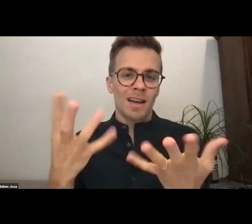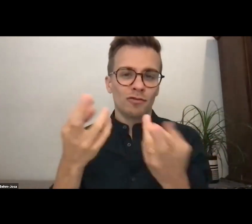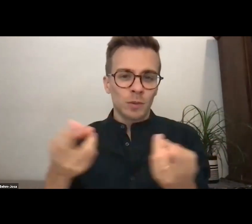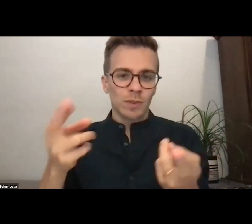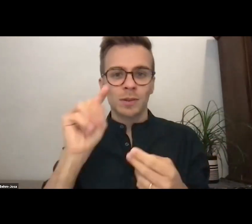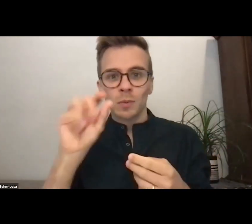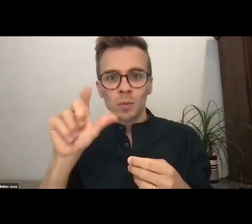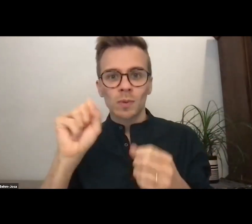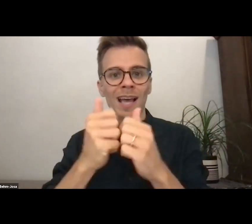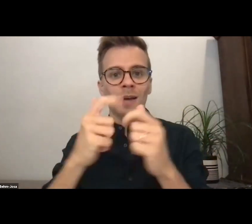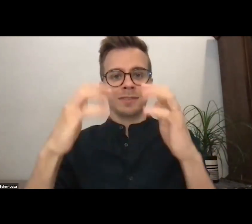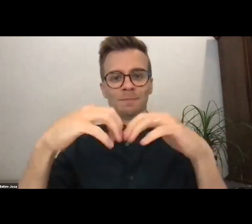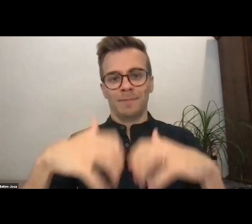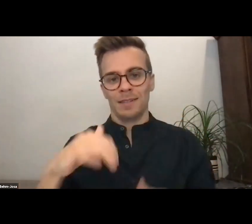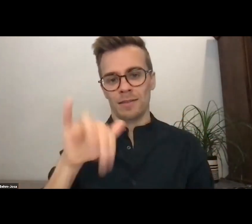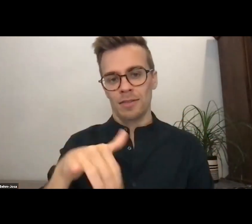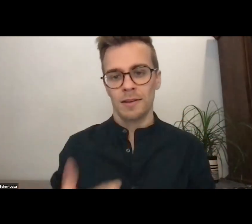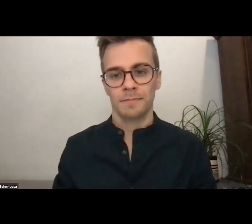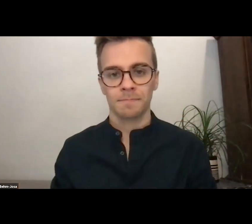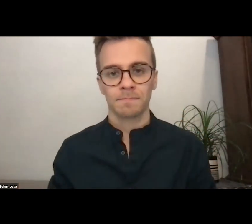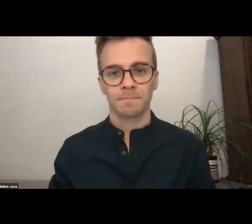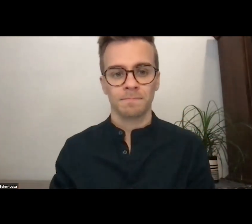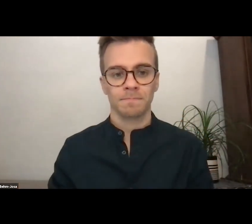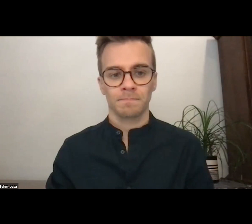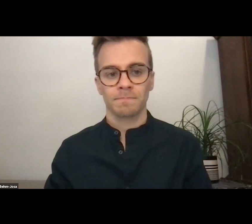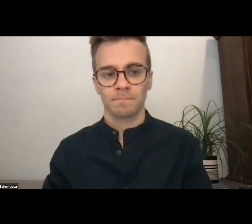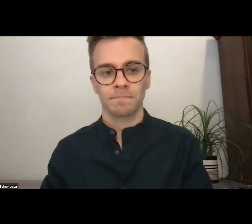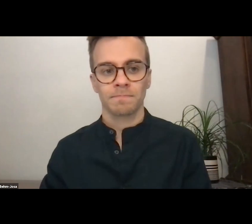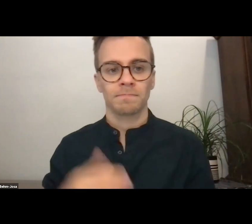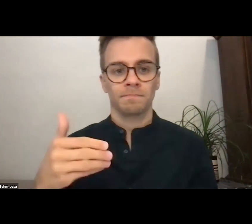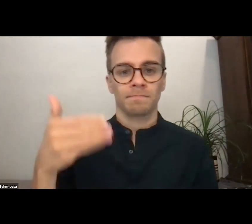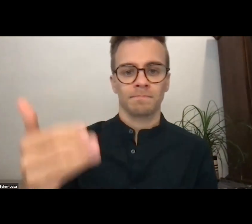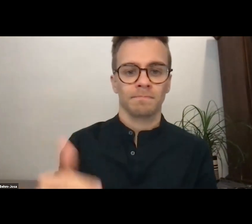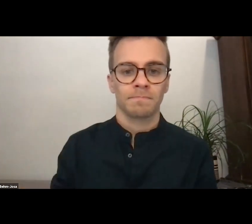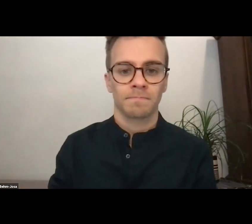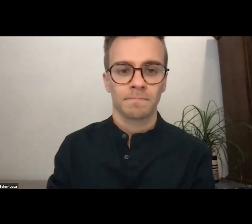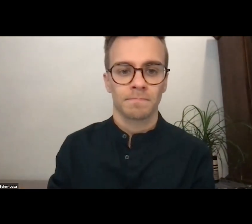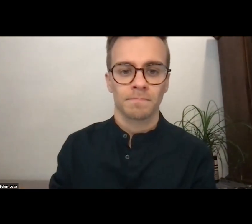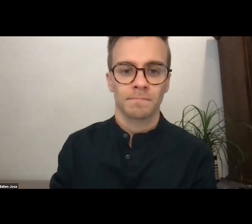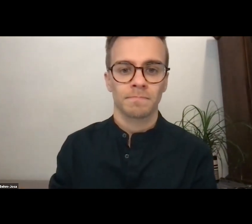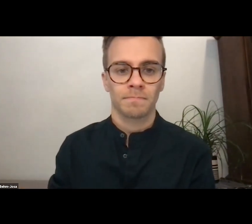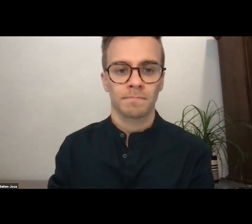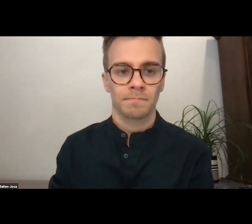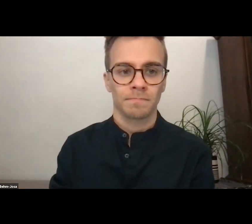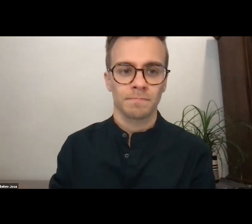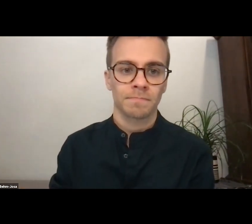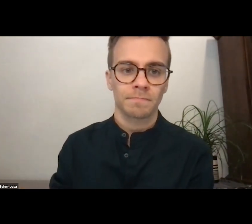then at that point we can provide resources and tools to dismantle those. Next slide.